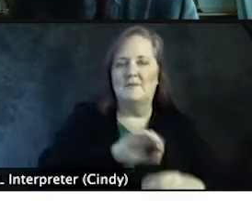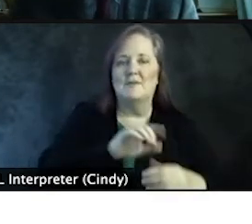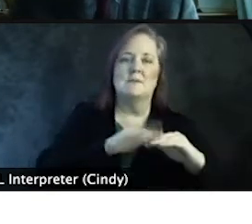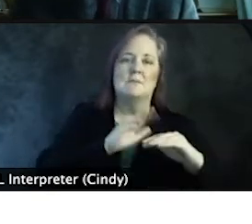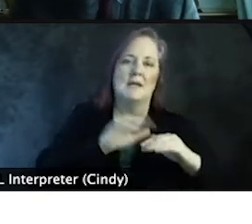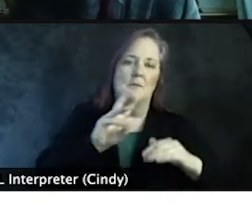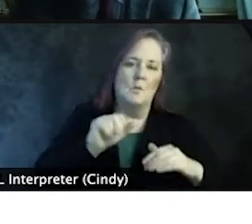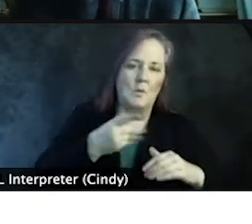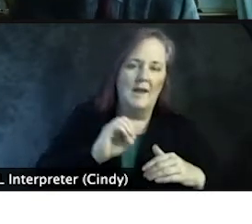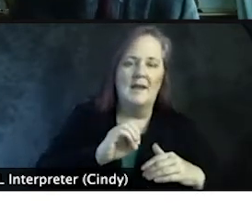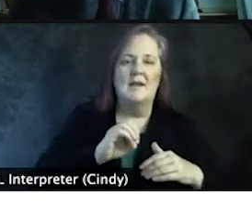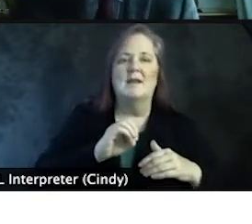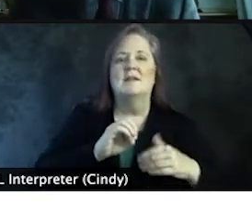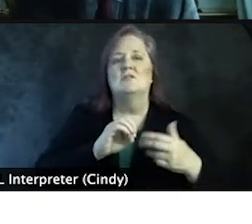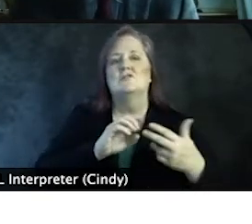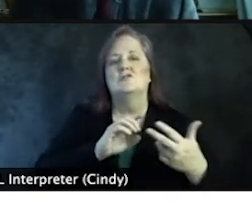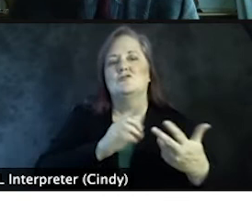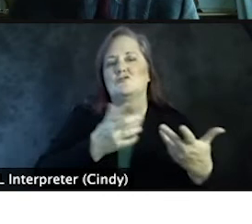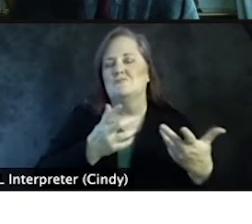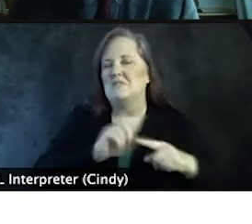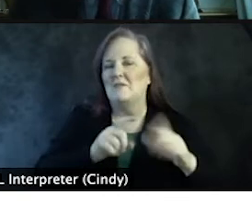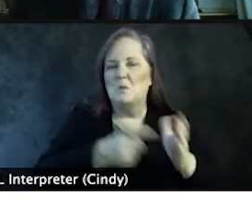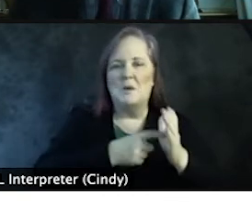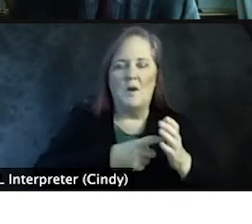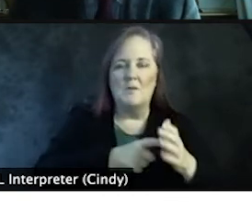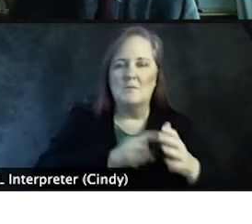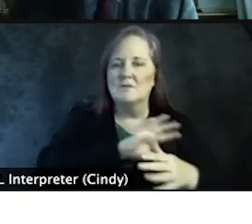And this is because there would be more drivers as a group,